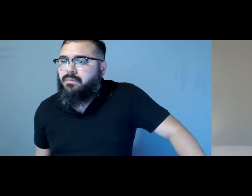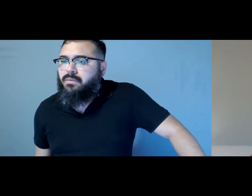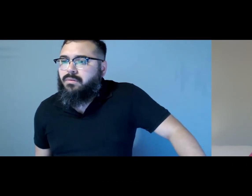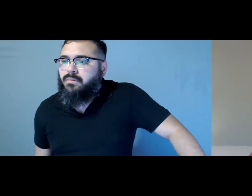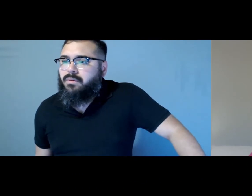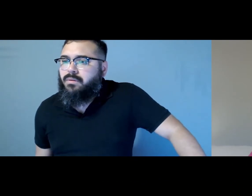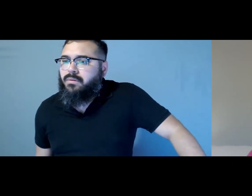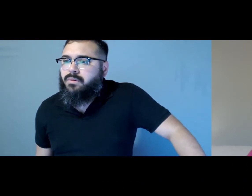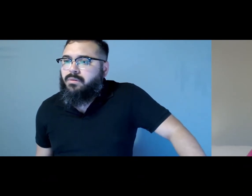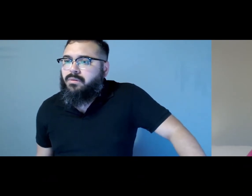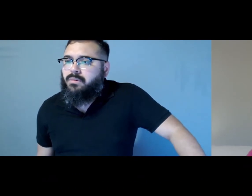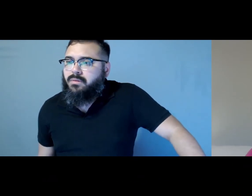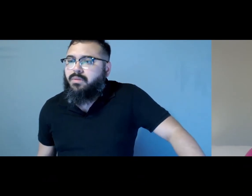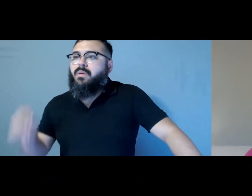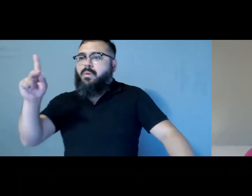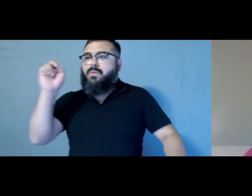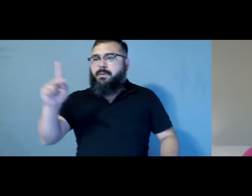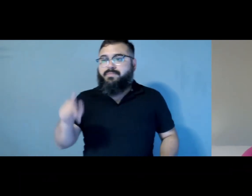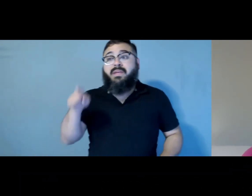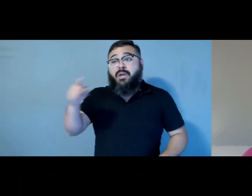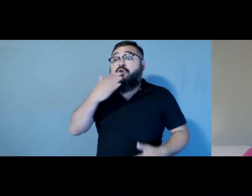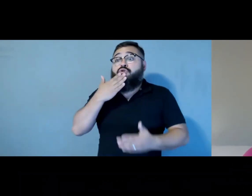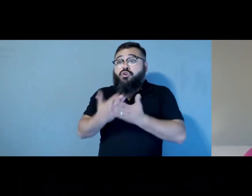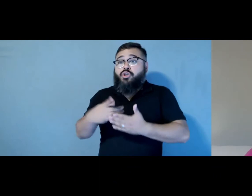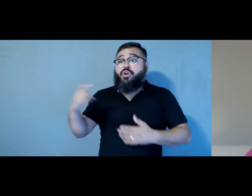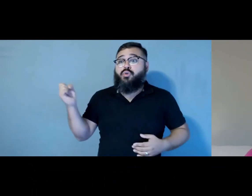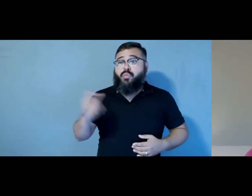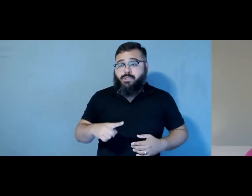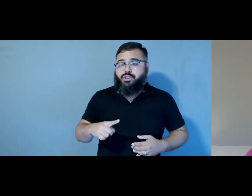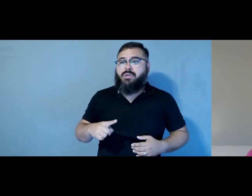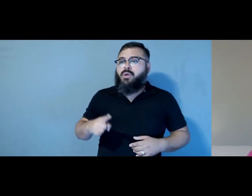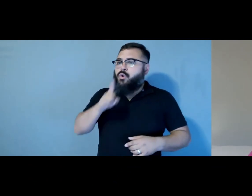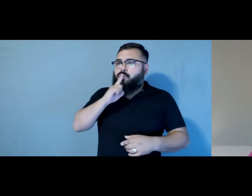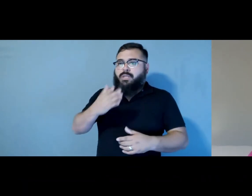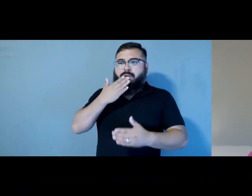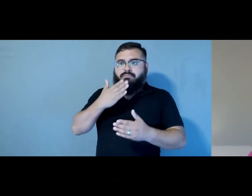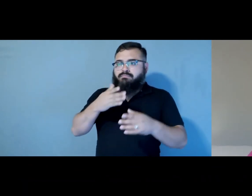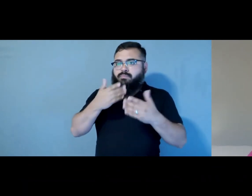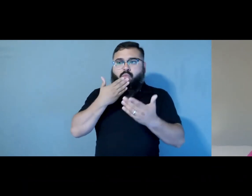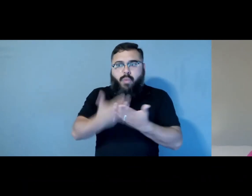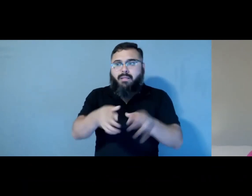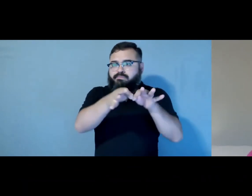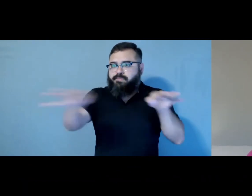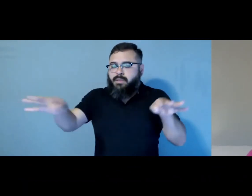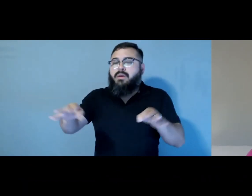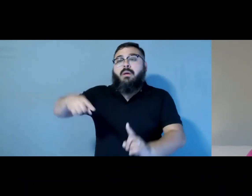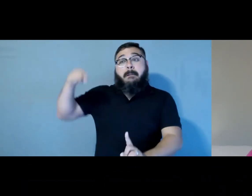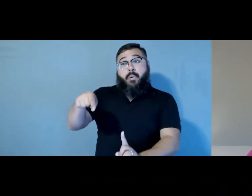Okay, so there's, this is a really good question is a really well-worded question. Essentially this person is asking that